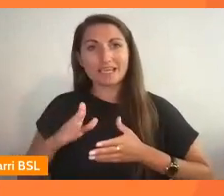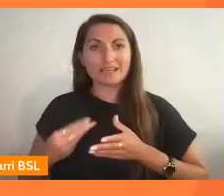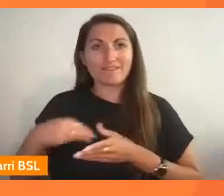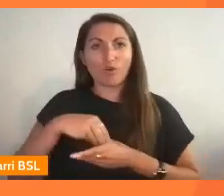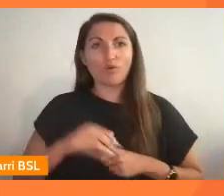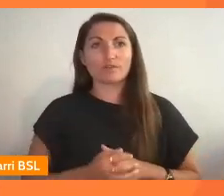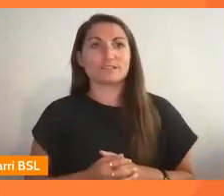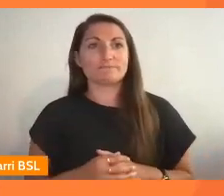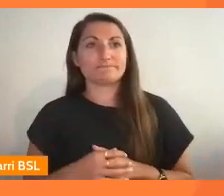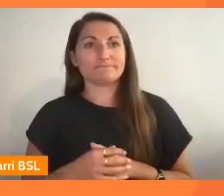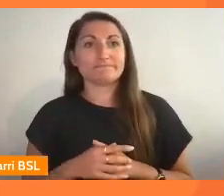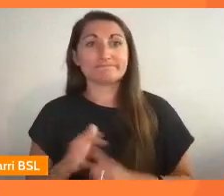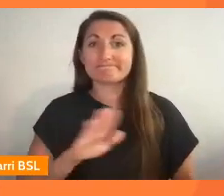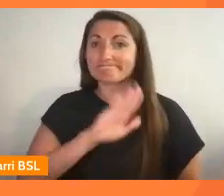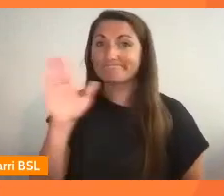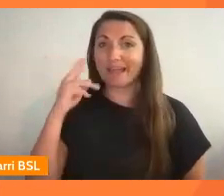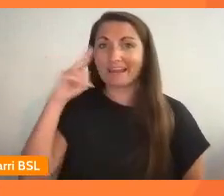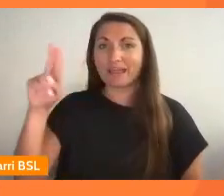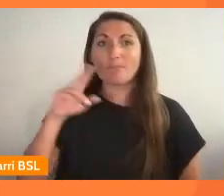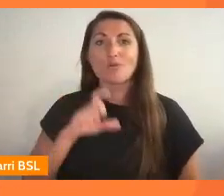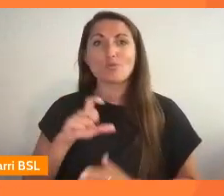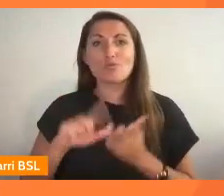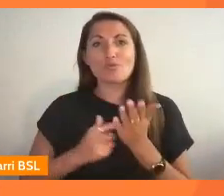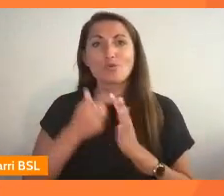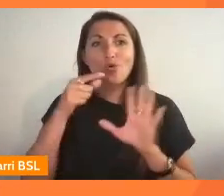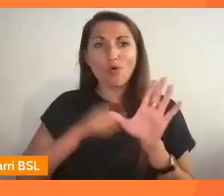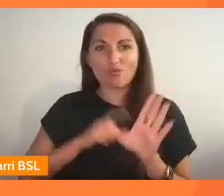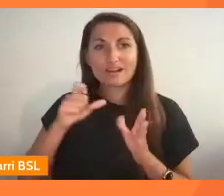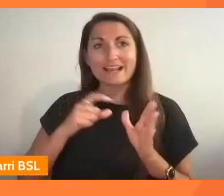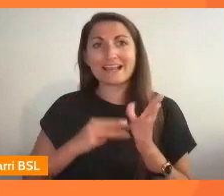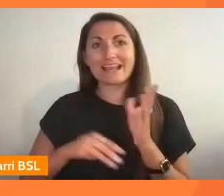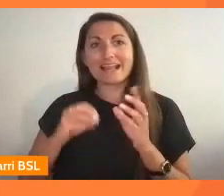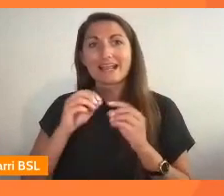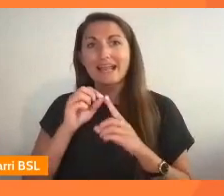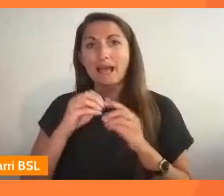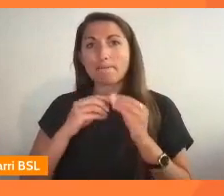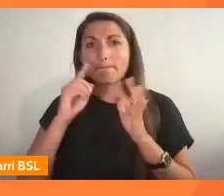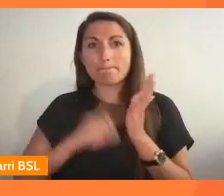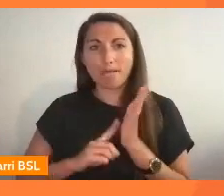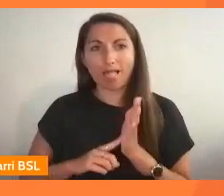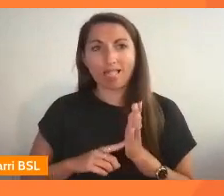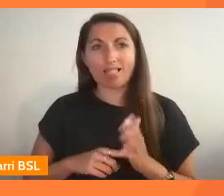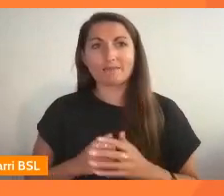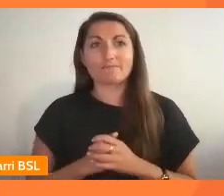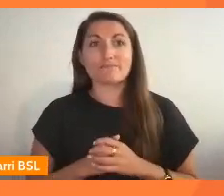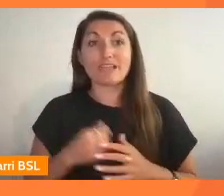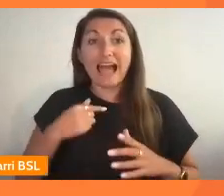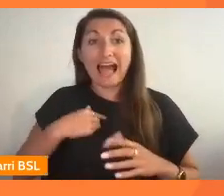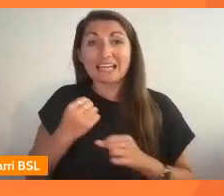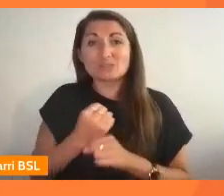Hi, my name is Corey Campbell. I am the creative director at the Belgrade Theatre.